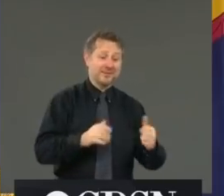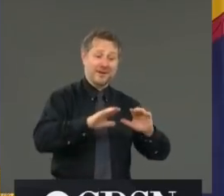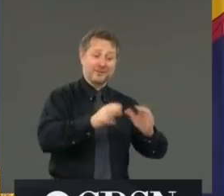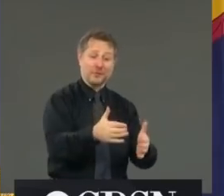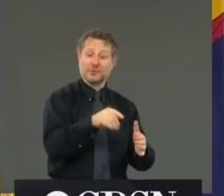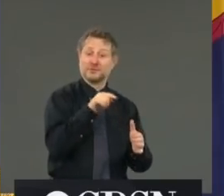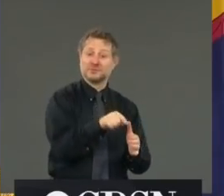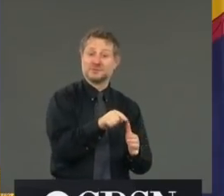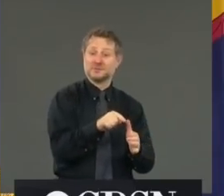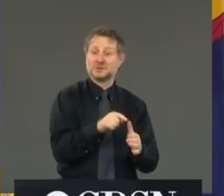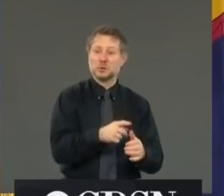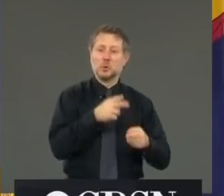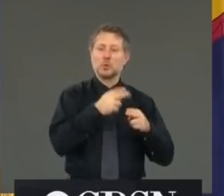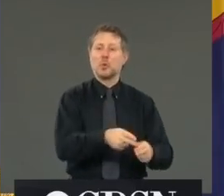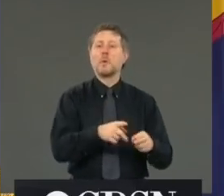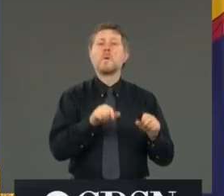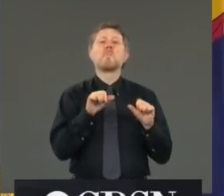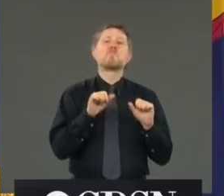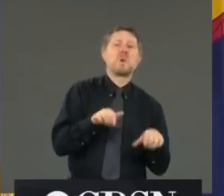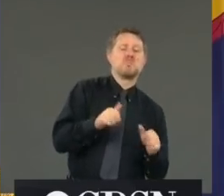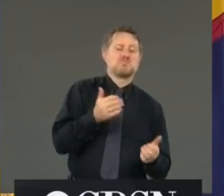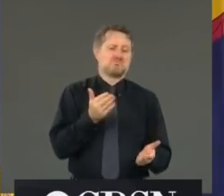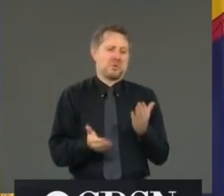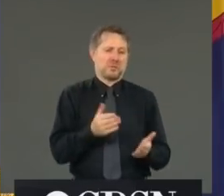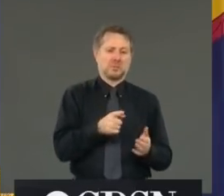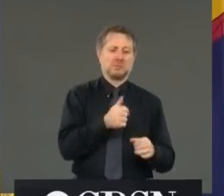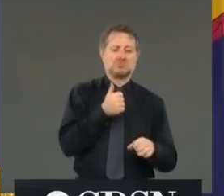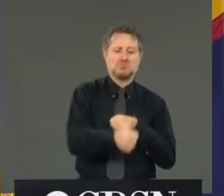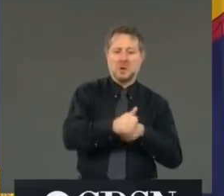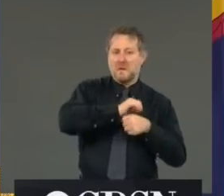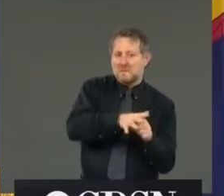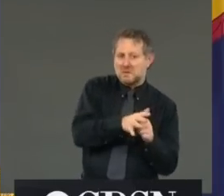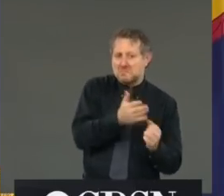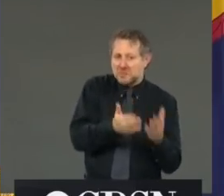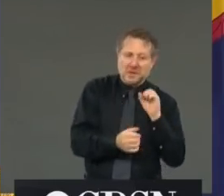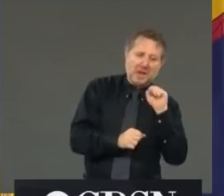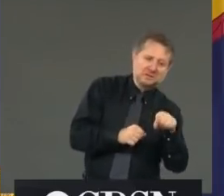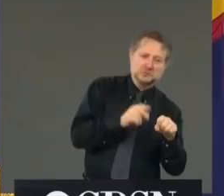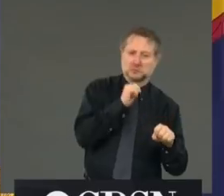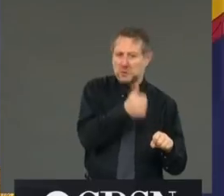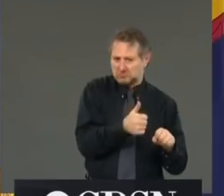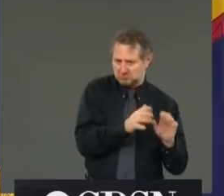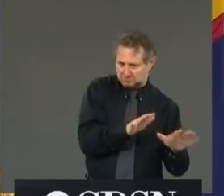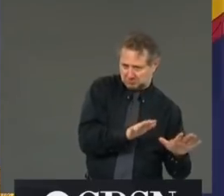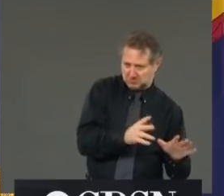HOW MANY DEATHS ARE FROM COVID? THAT WOULD SUGGEST CONFIRMED